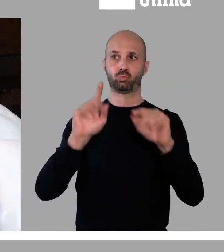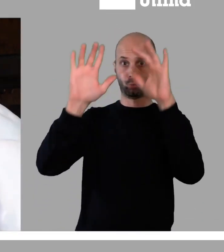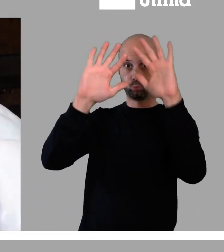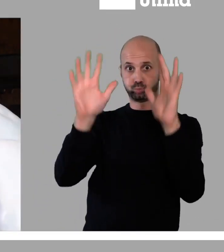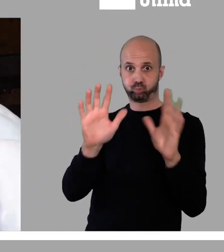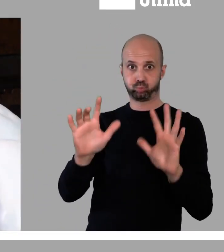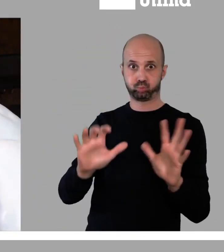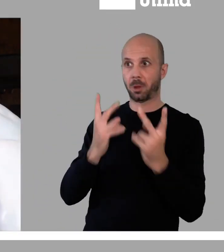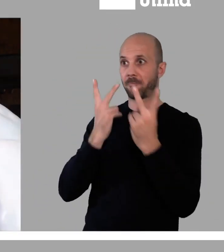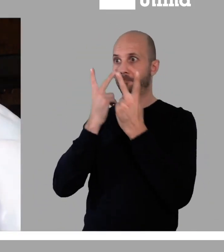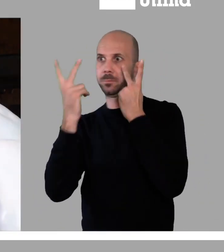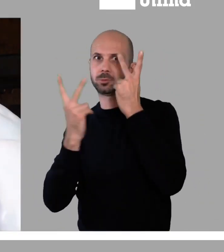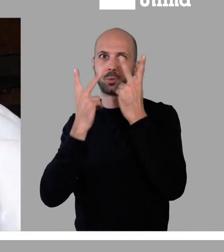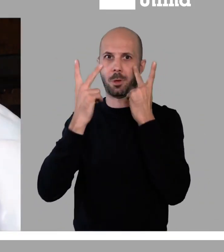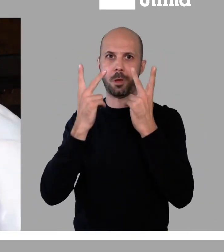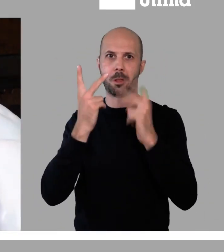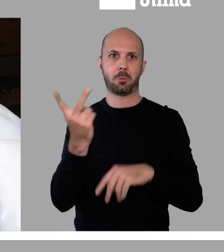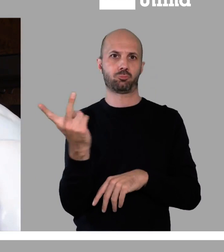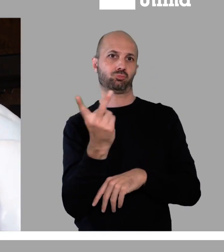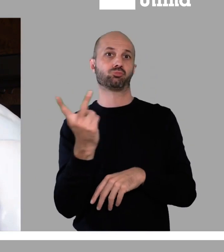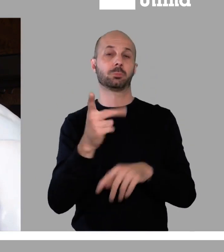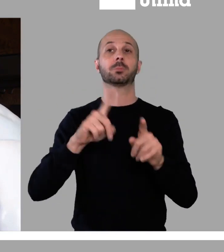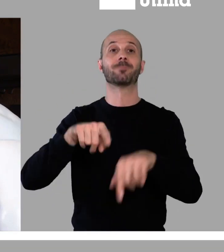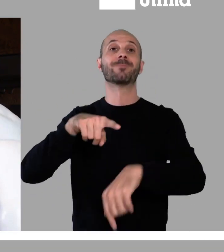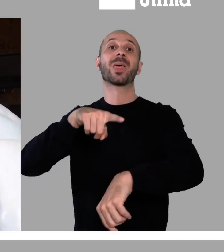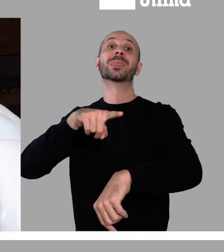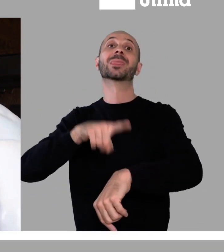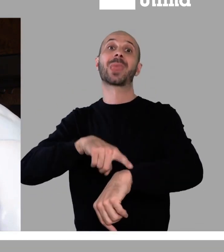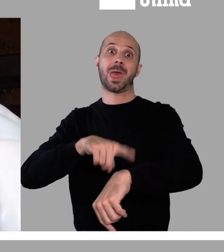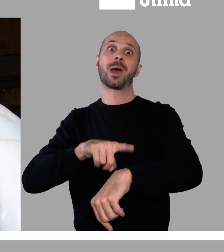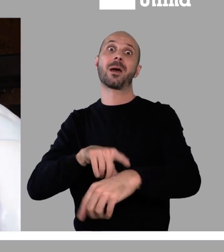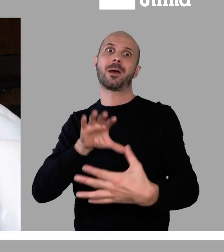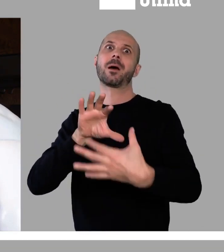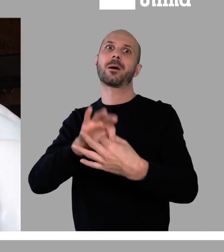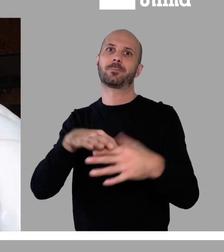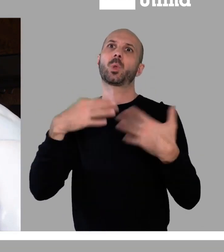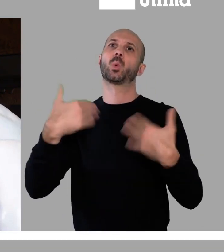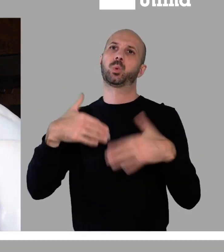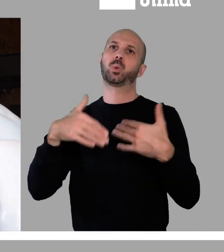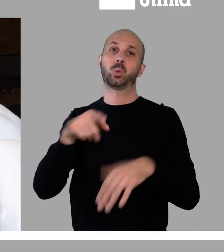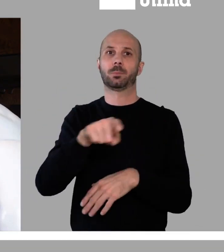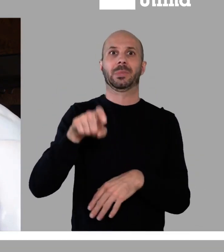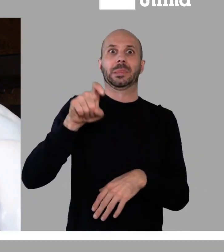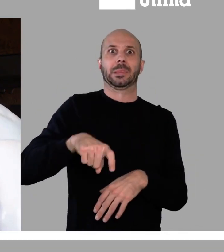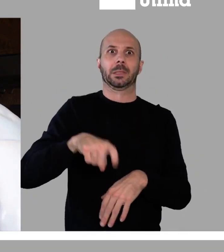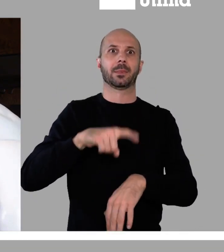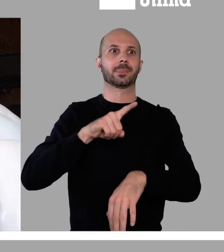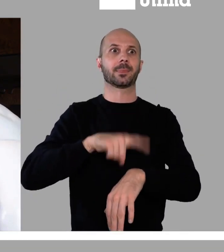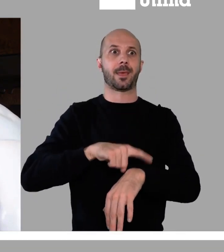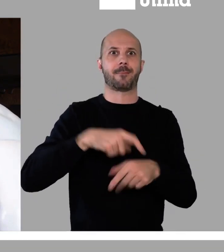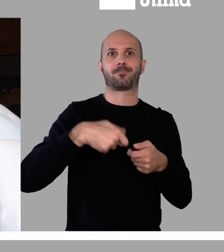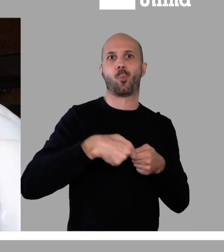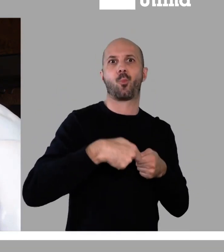between tactile and visual exploration: it's time. We need time in the face of analysis.